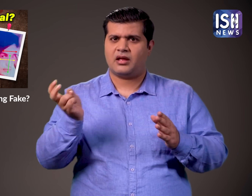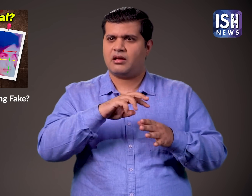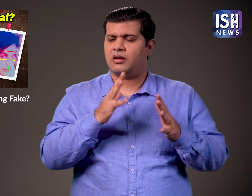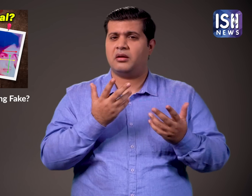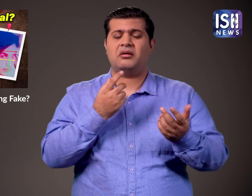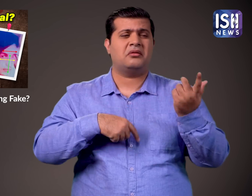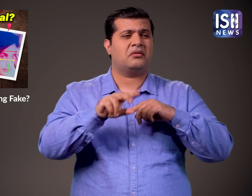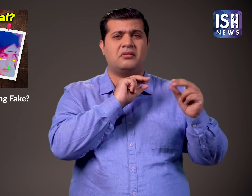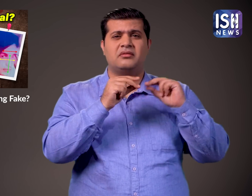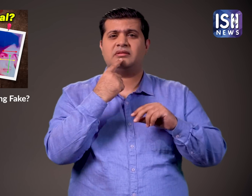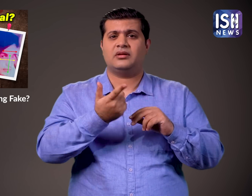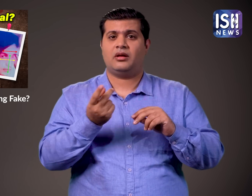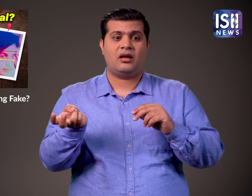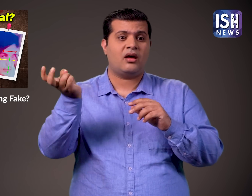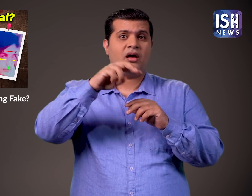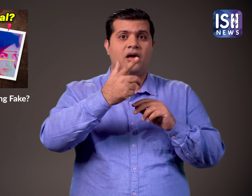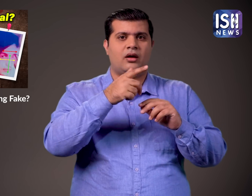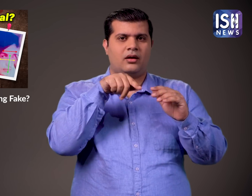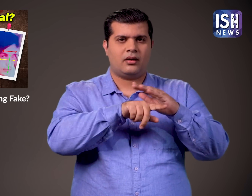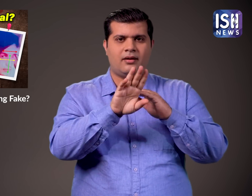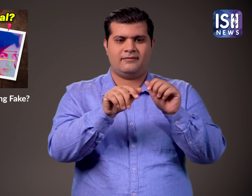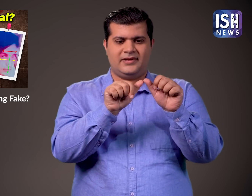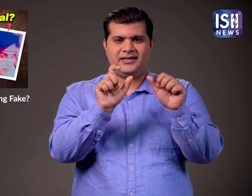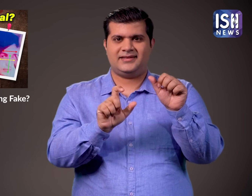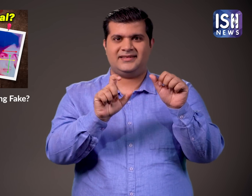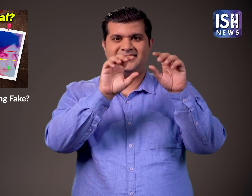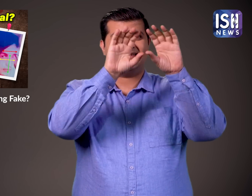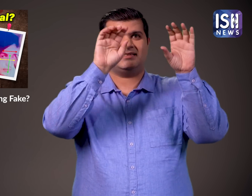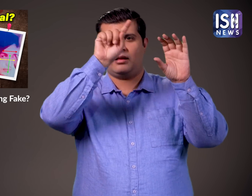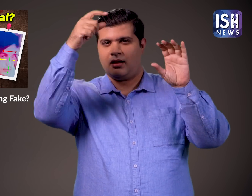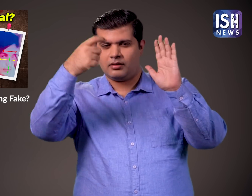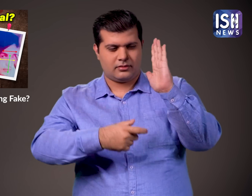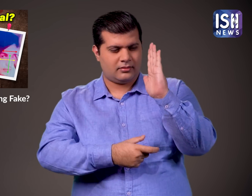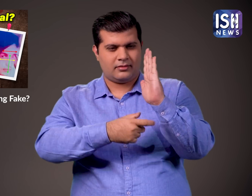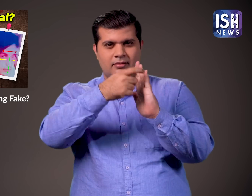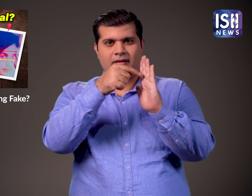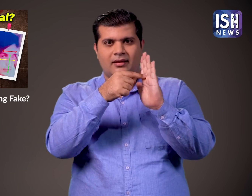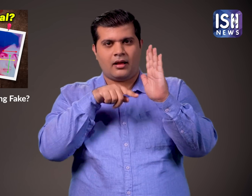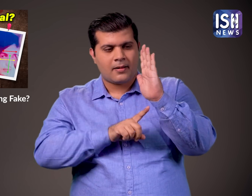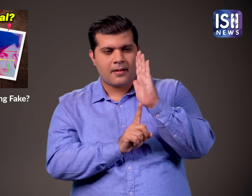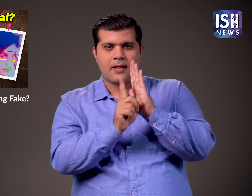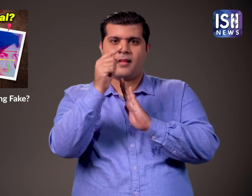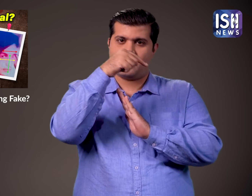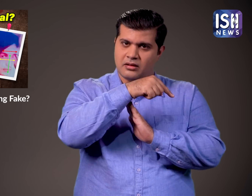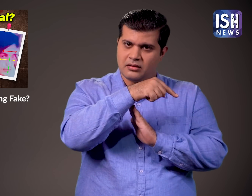How did he sneak into the house? Few people say he entered through the AC duct.